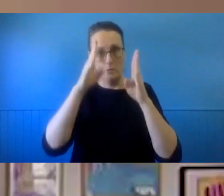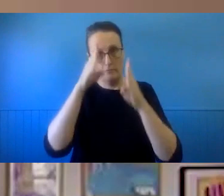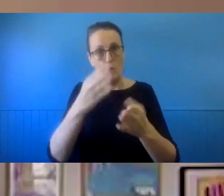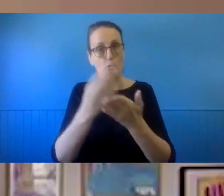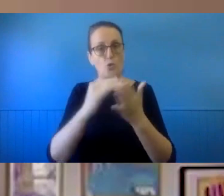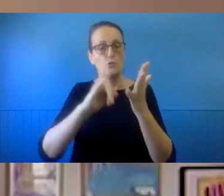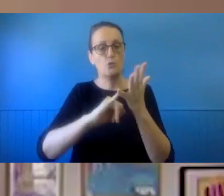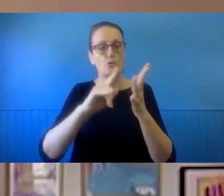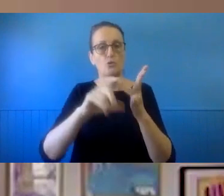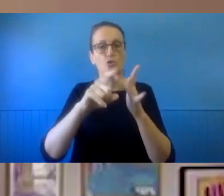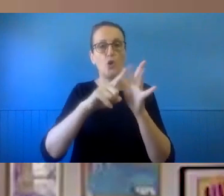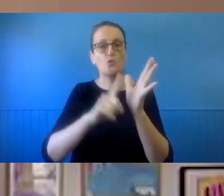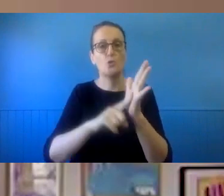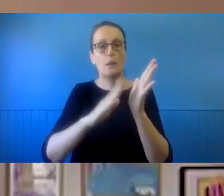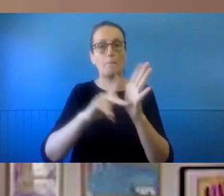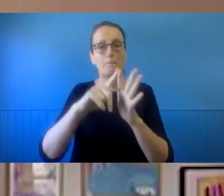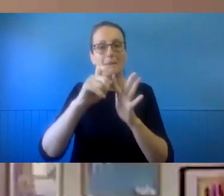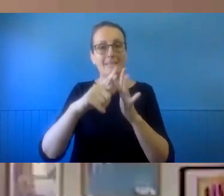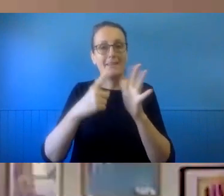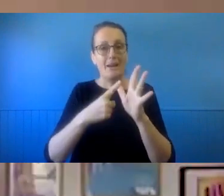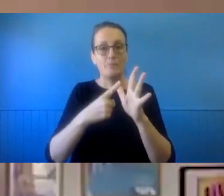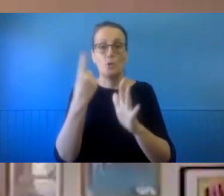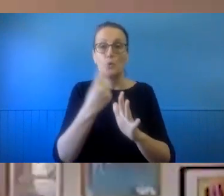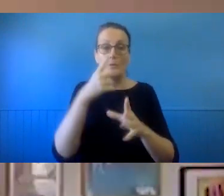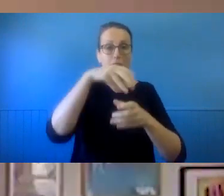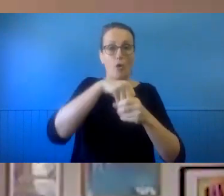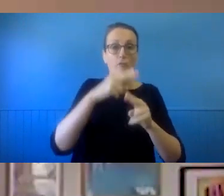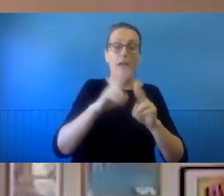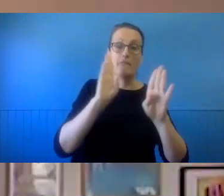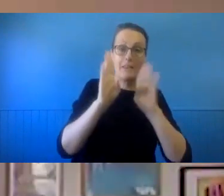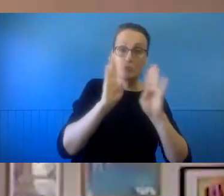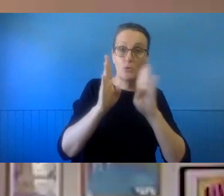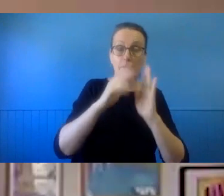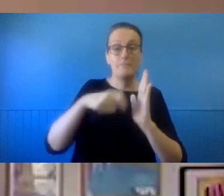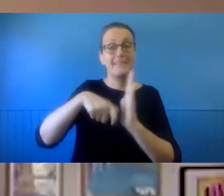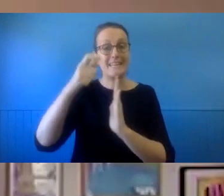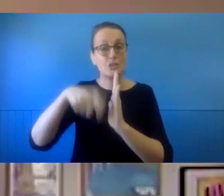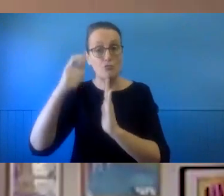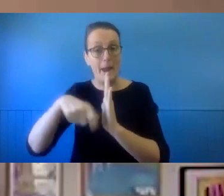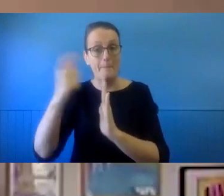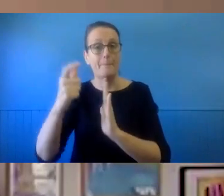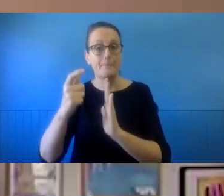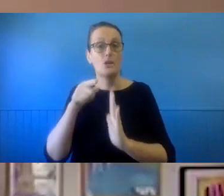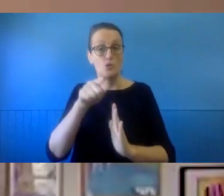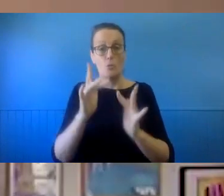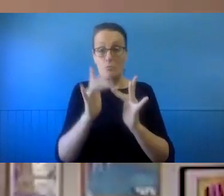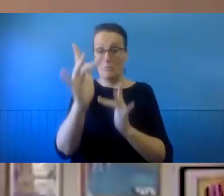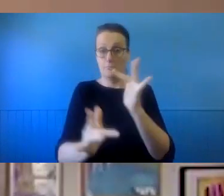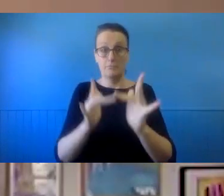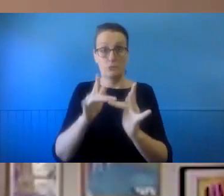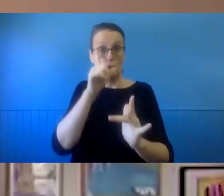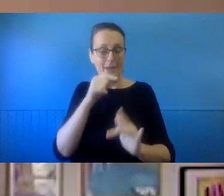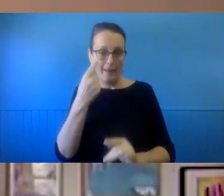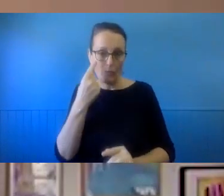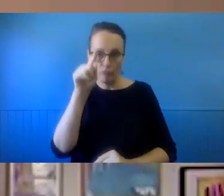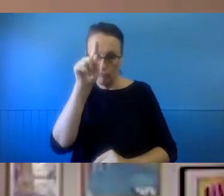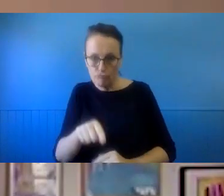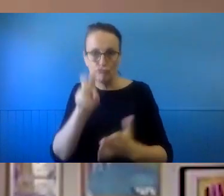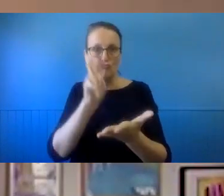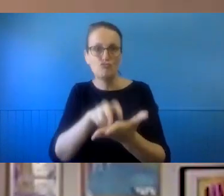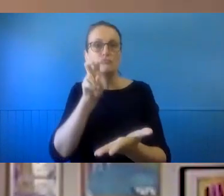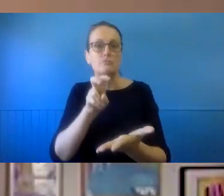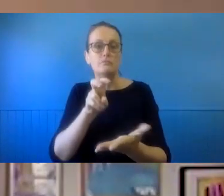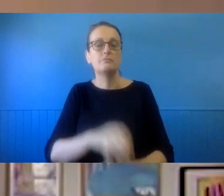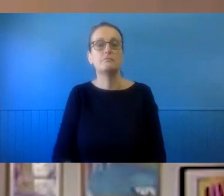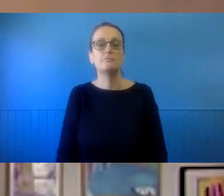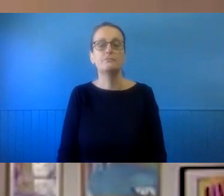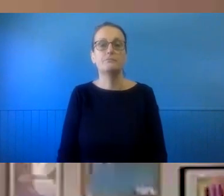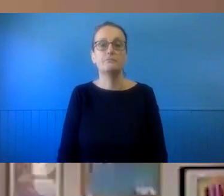with the key players behind Facebook and Instagram. As always we're